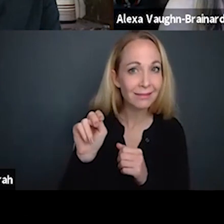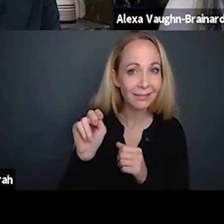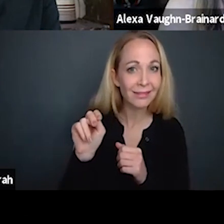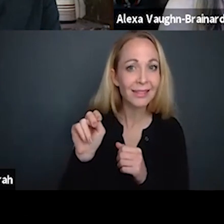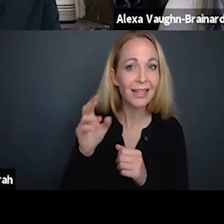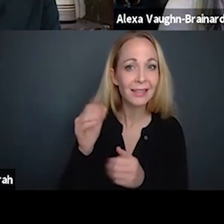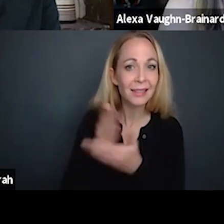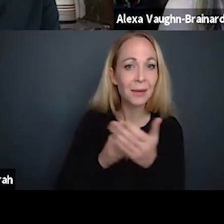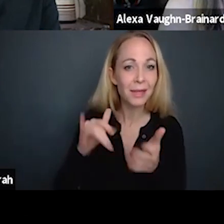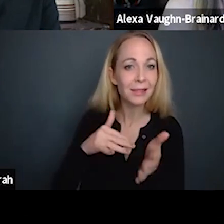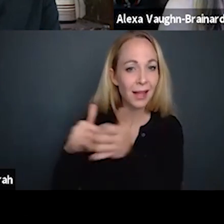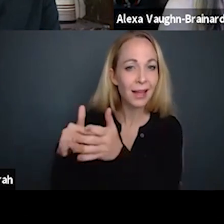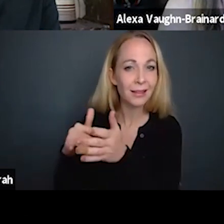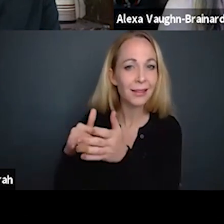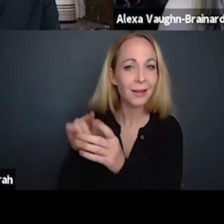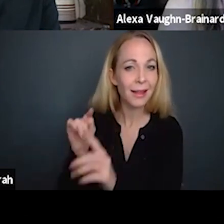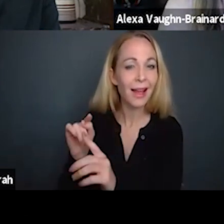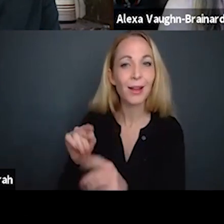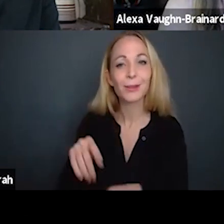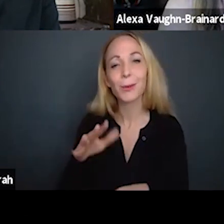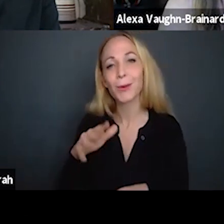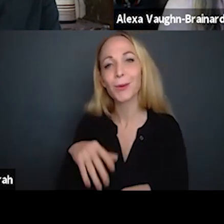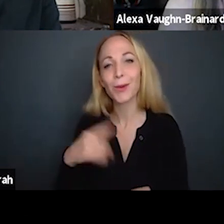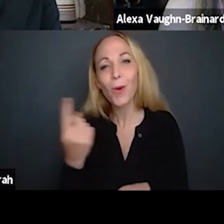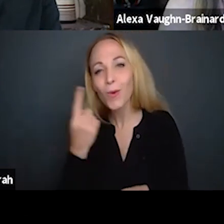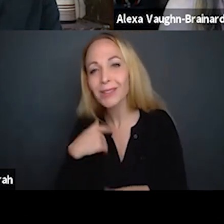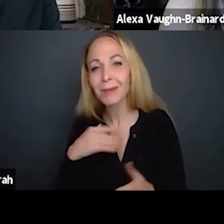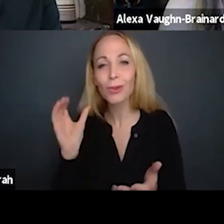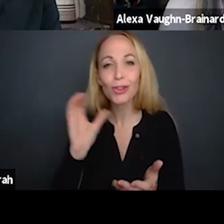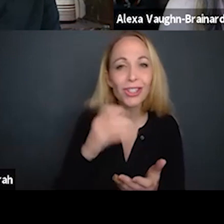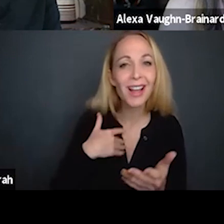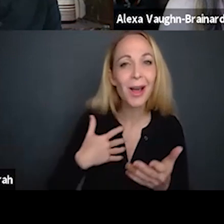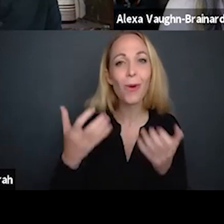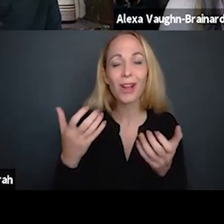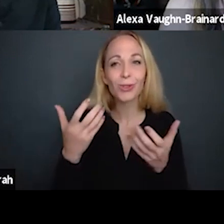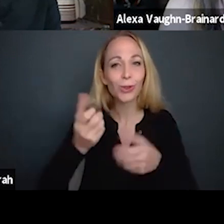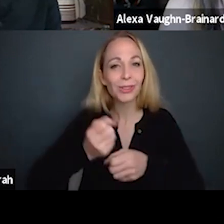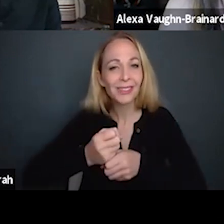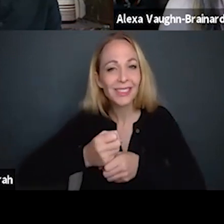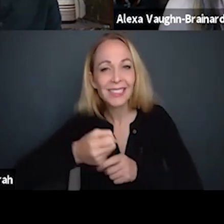of the studies there. And so, we're always looking to extend that ability.